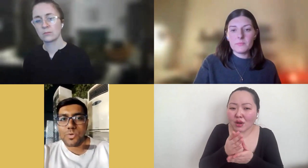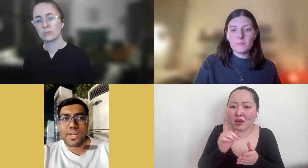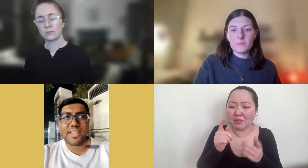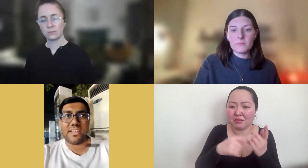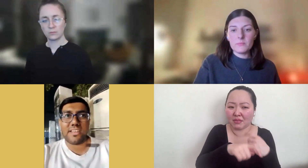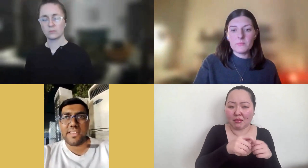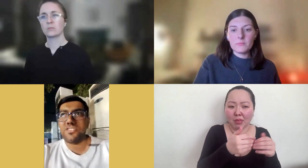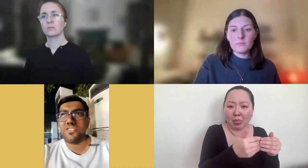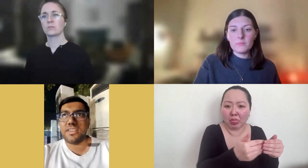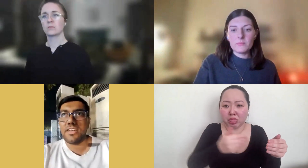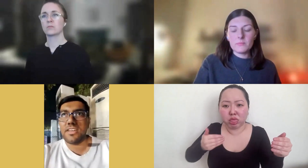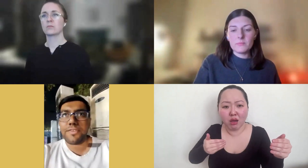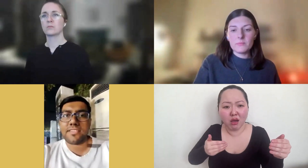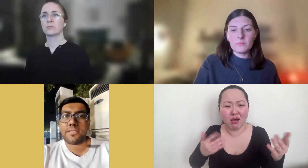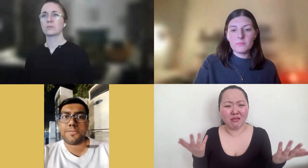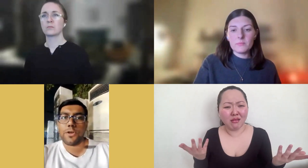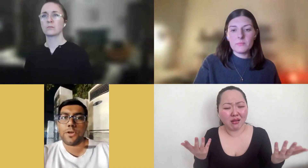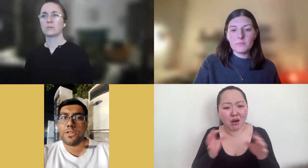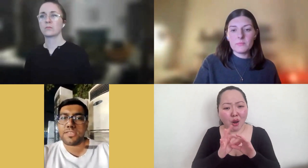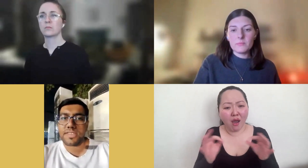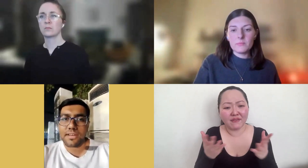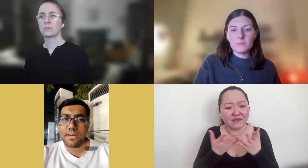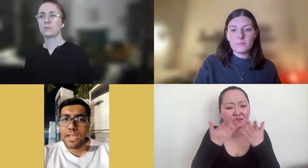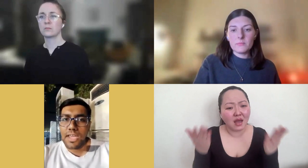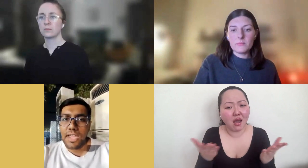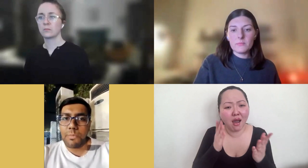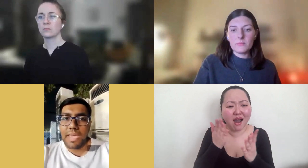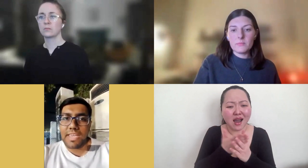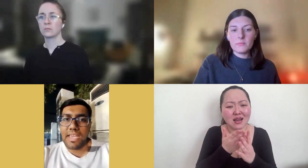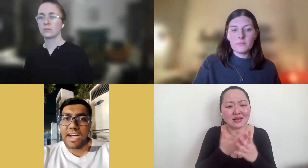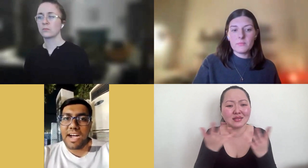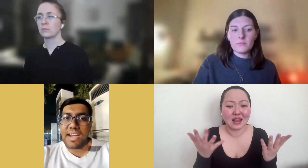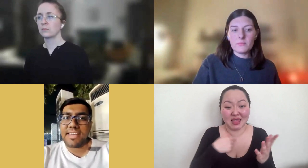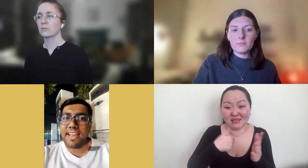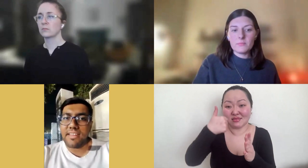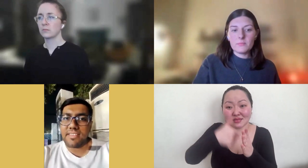giving them access to it and that is where the journey of Access for ALL started, in making art